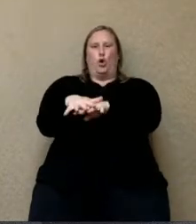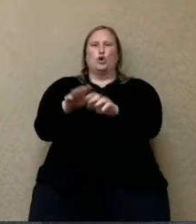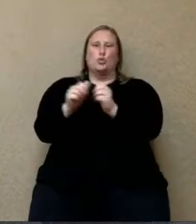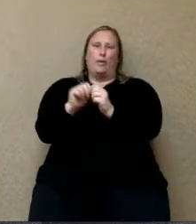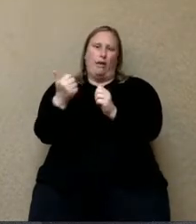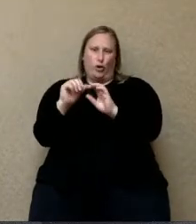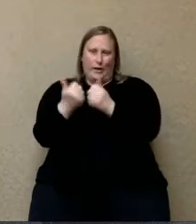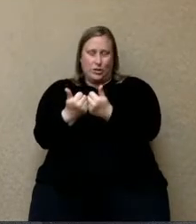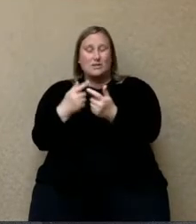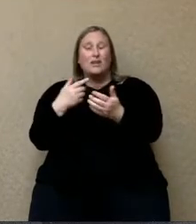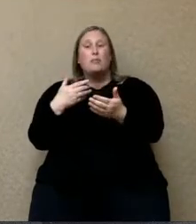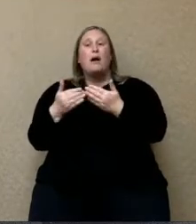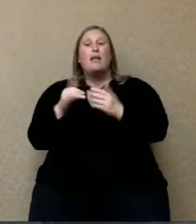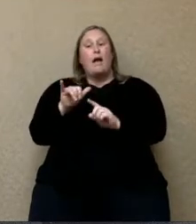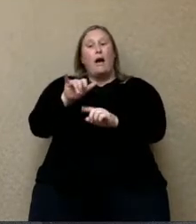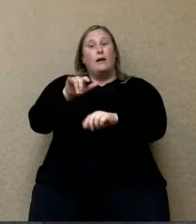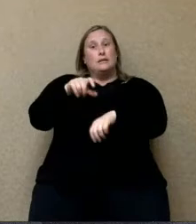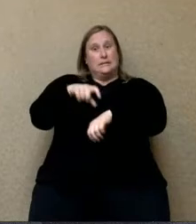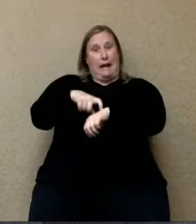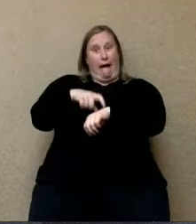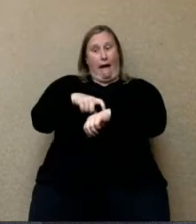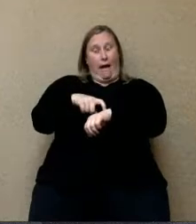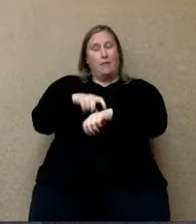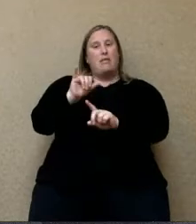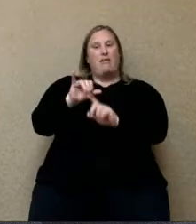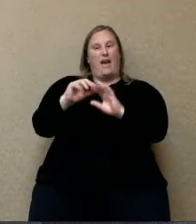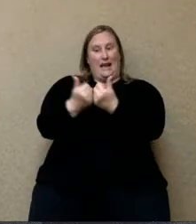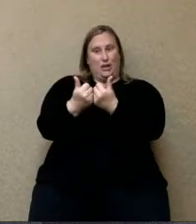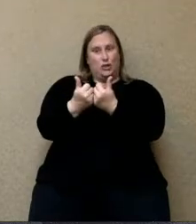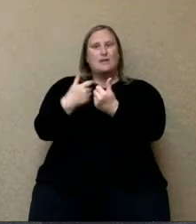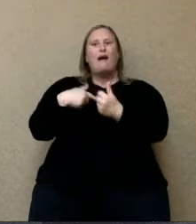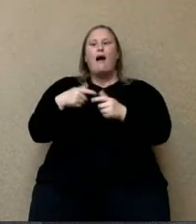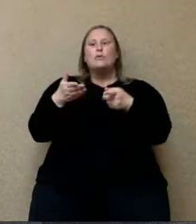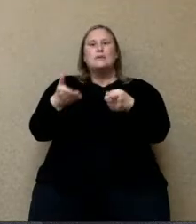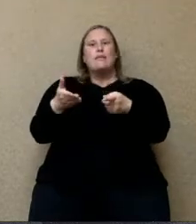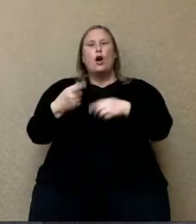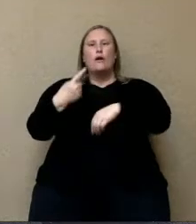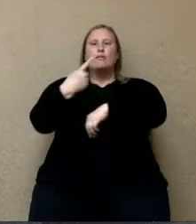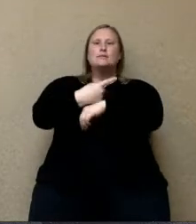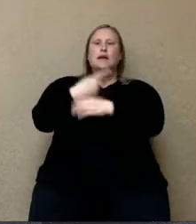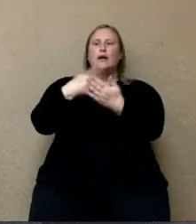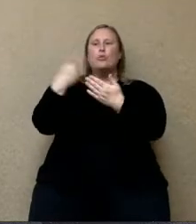But at the time, Neumann was the agency in which I was the Day Program Director, but then I was